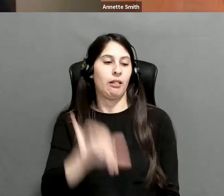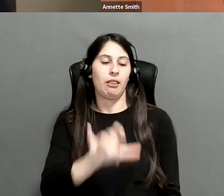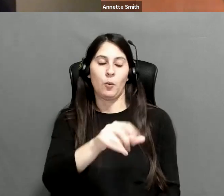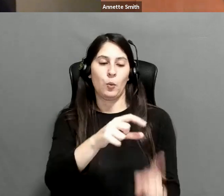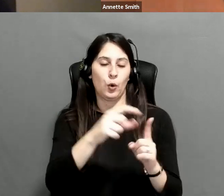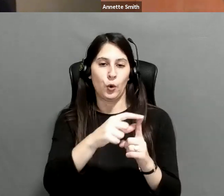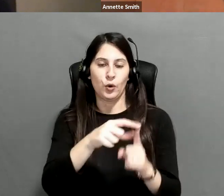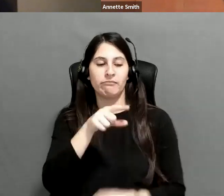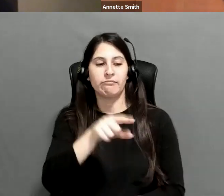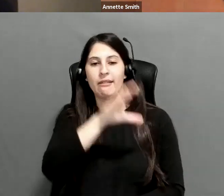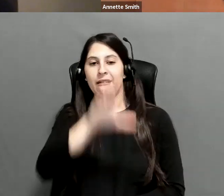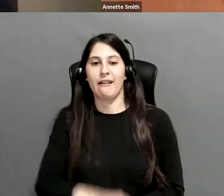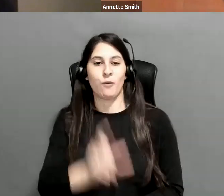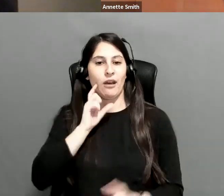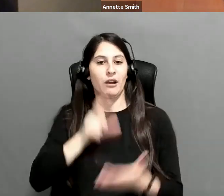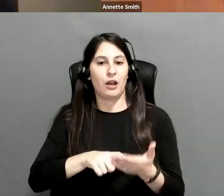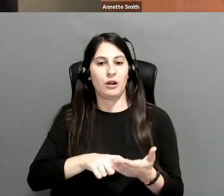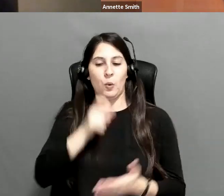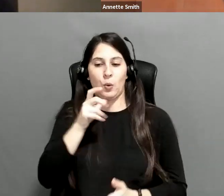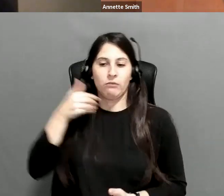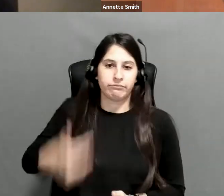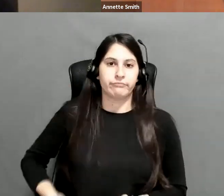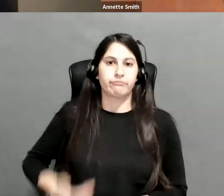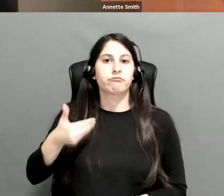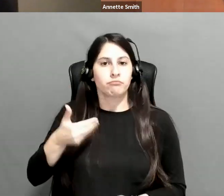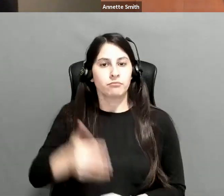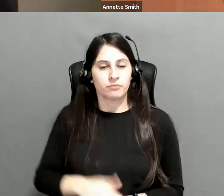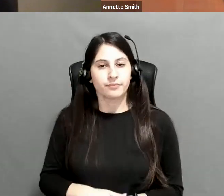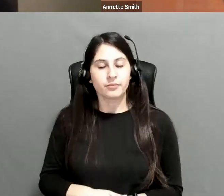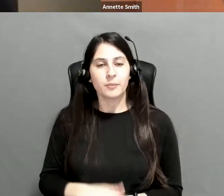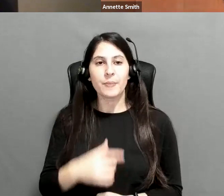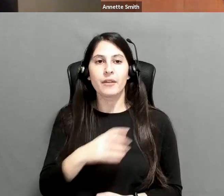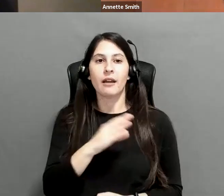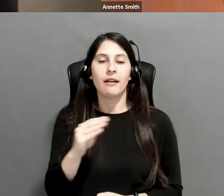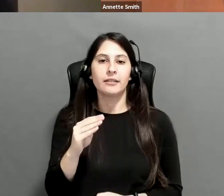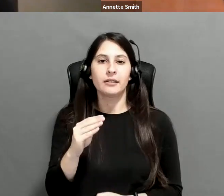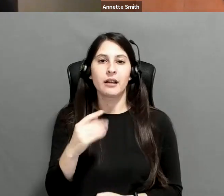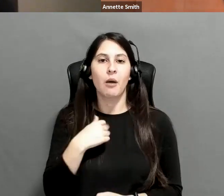word hand capped which I don't like. And he never did, you know,